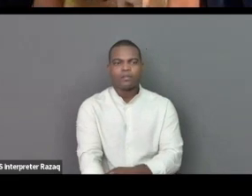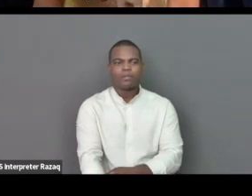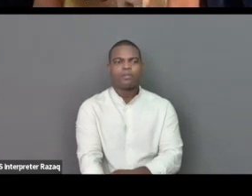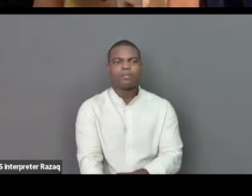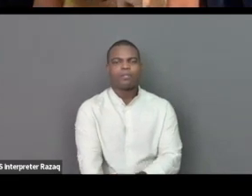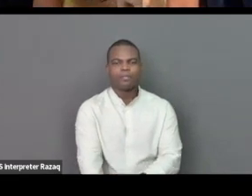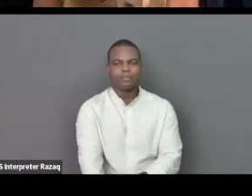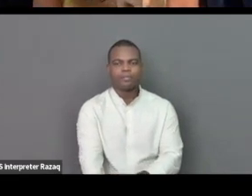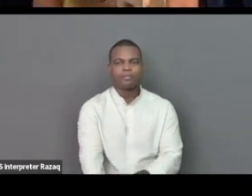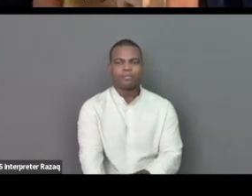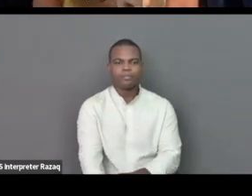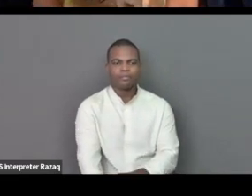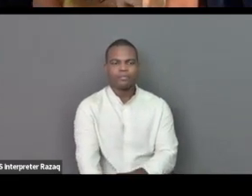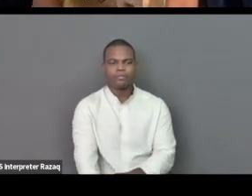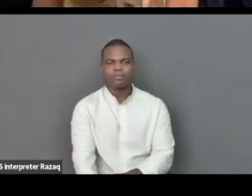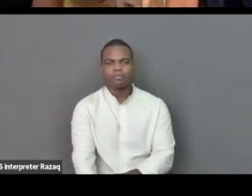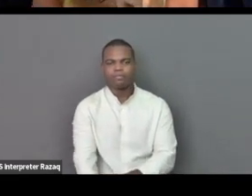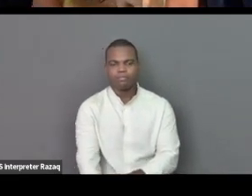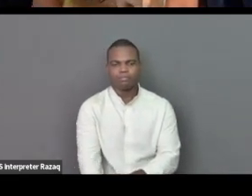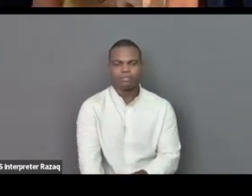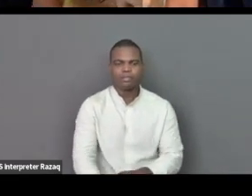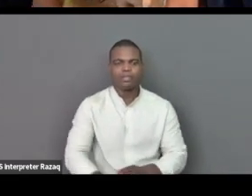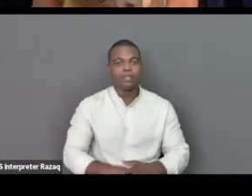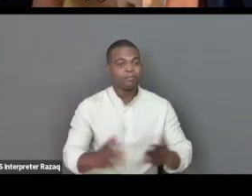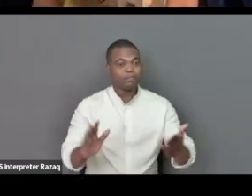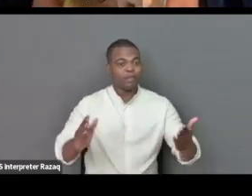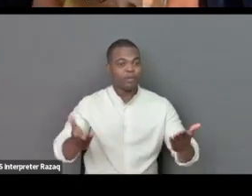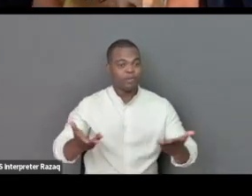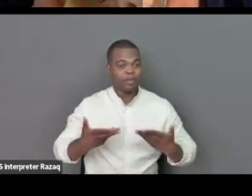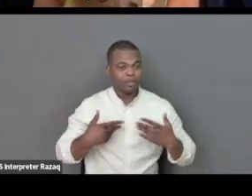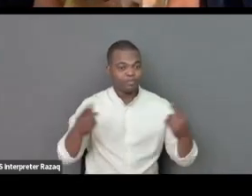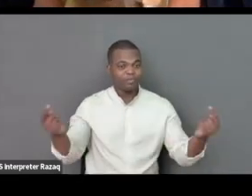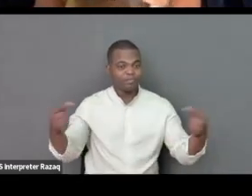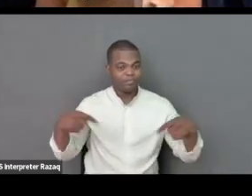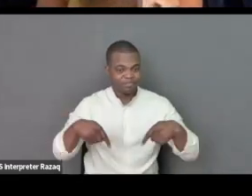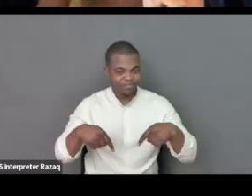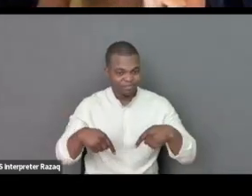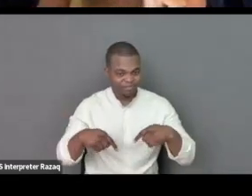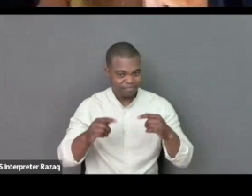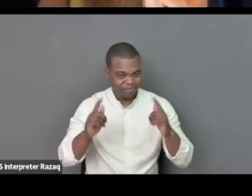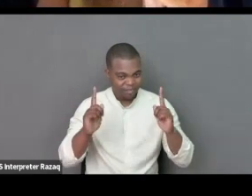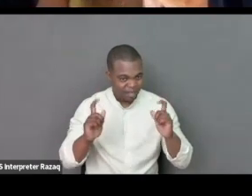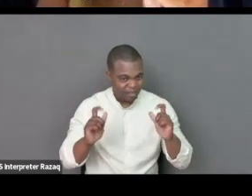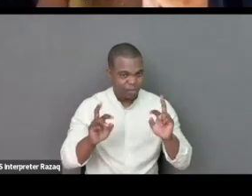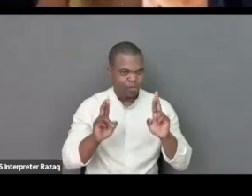everyone. I hope you had a good break, and I hope we have the sign language